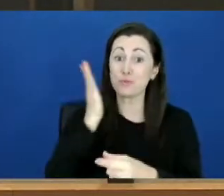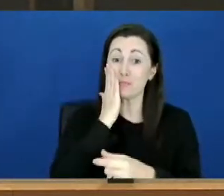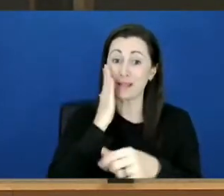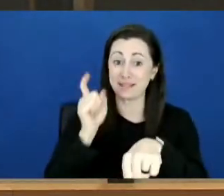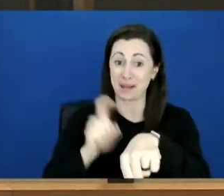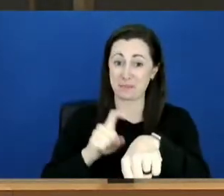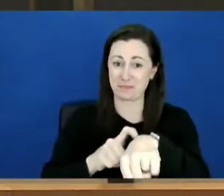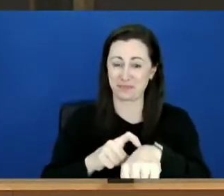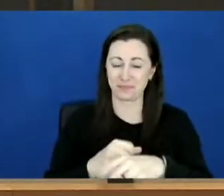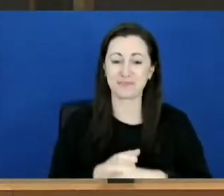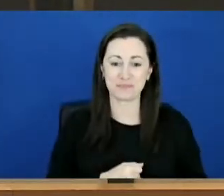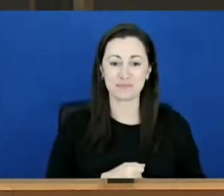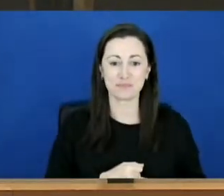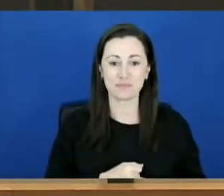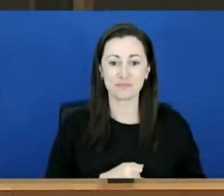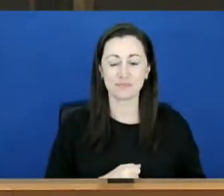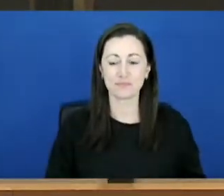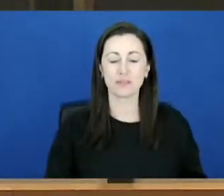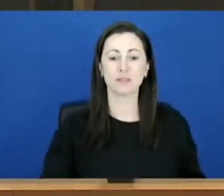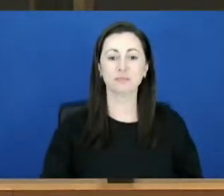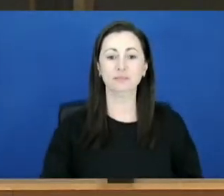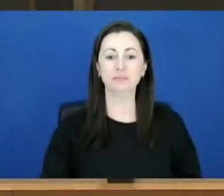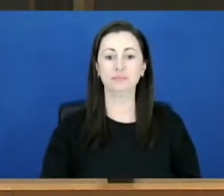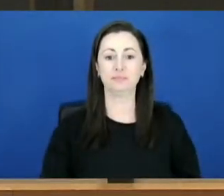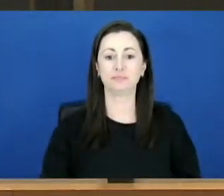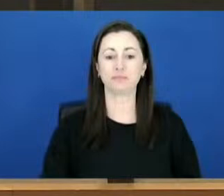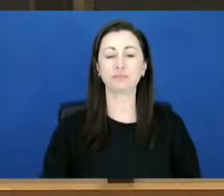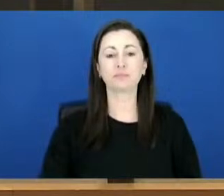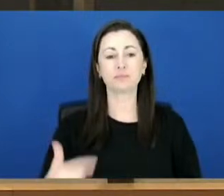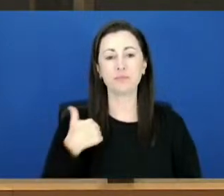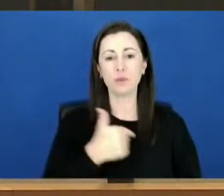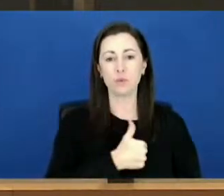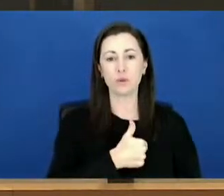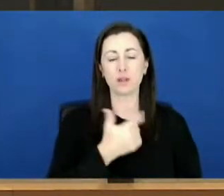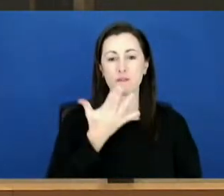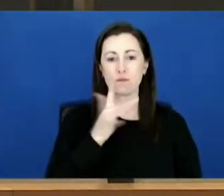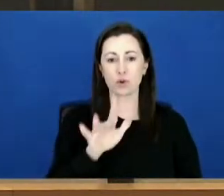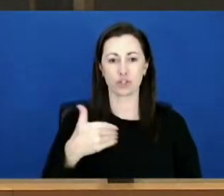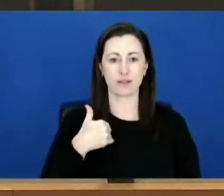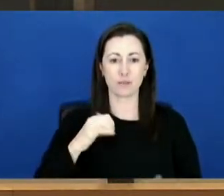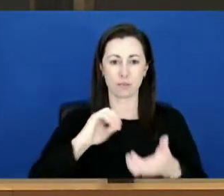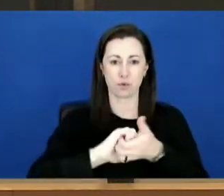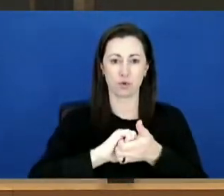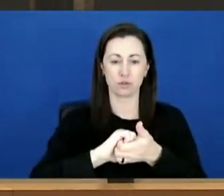HAVE STAYED ALMOST TO THEIR BEDTIME.